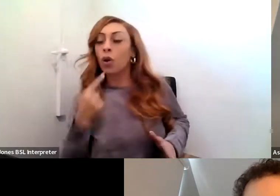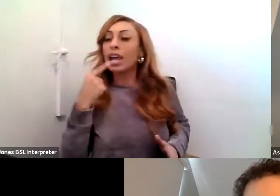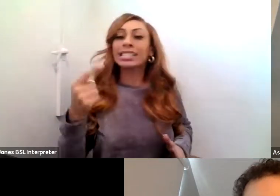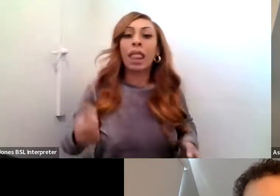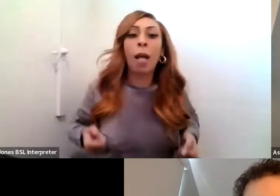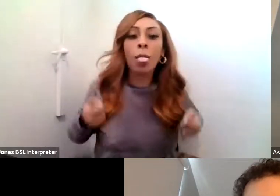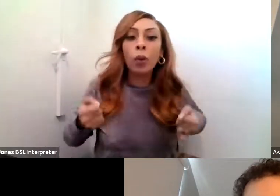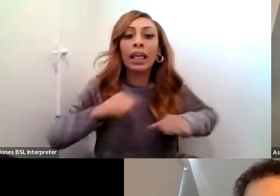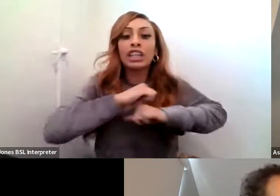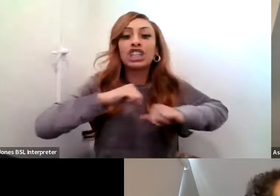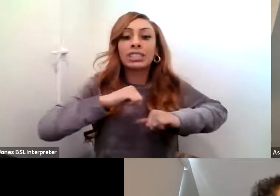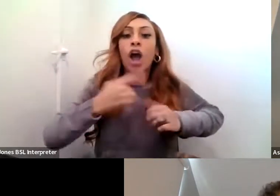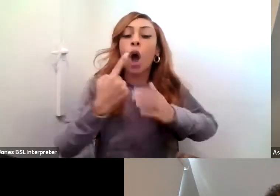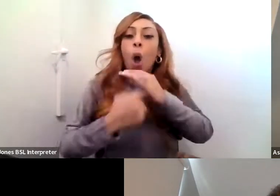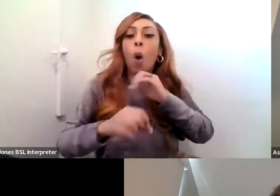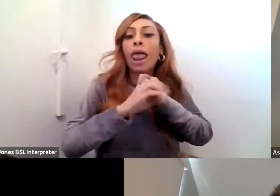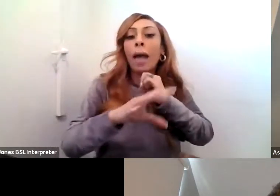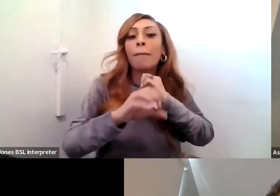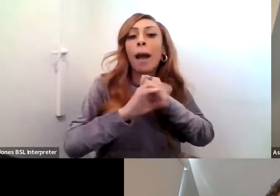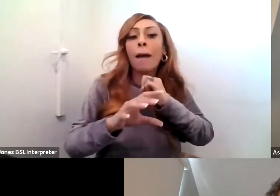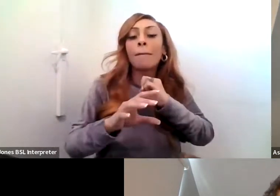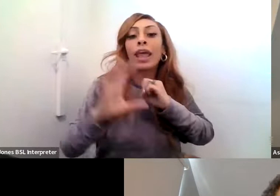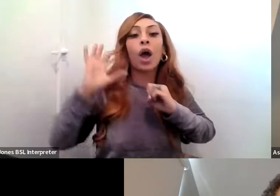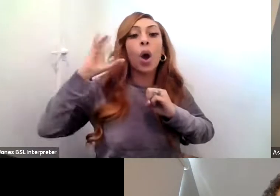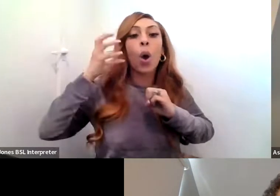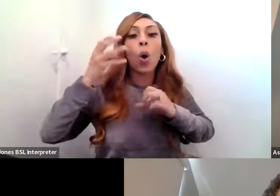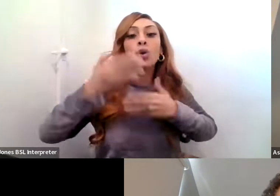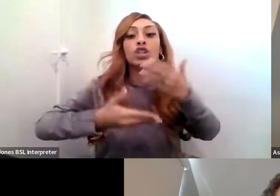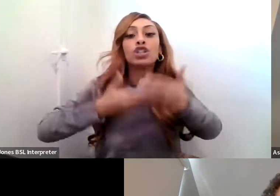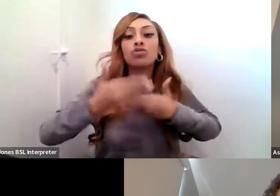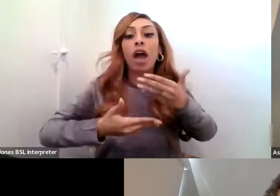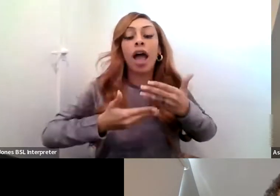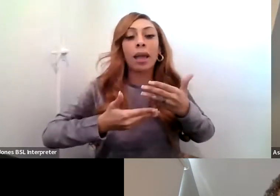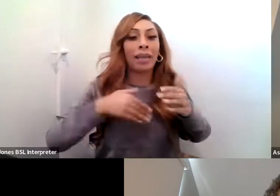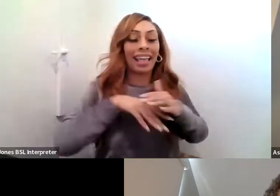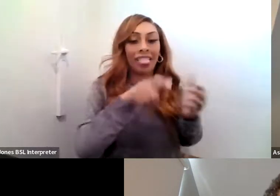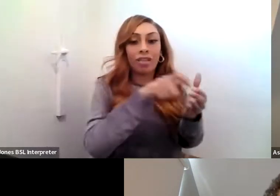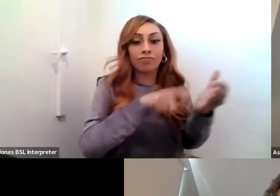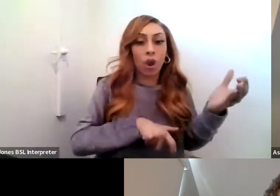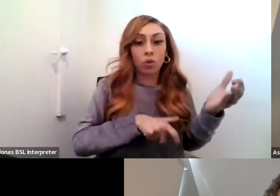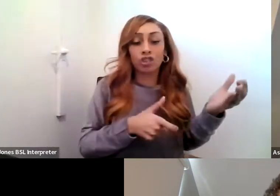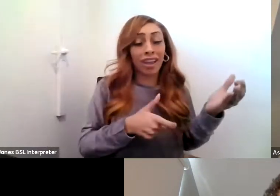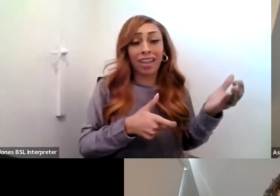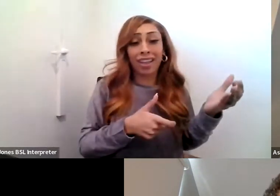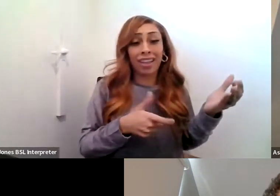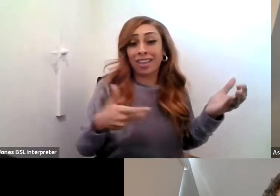Or only publicising your audio described work and touch tours in your printed brochure. It's insulting, and it's self-defeating.